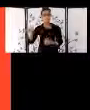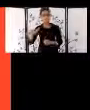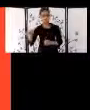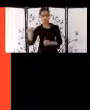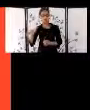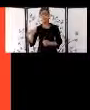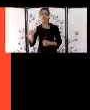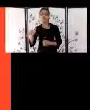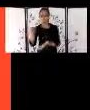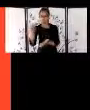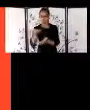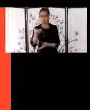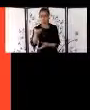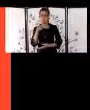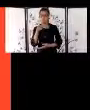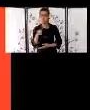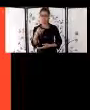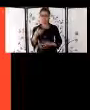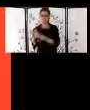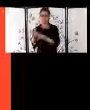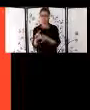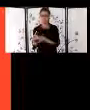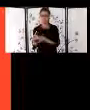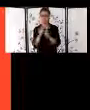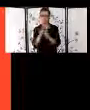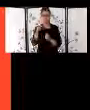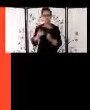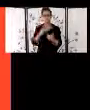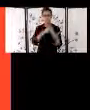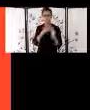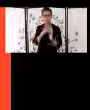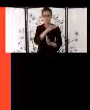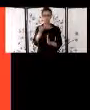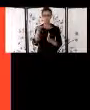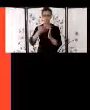its artistic communities and that most of your work is accessible to the citizens of